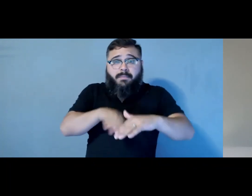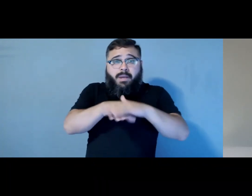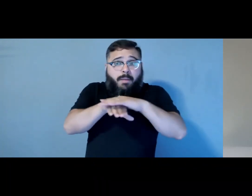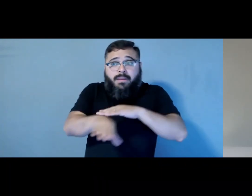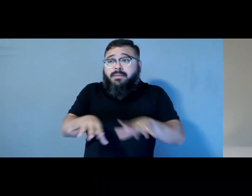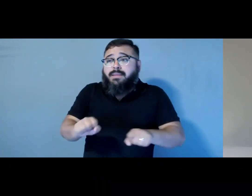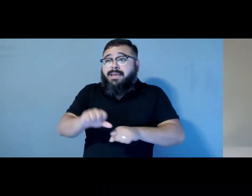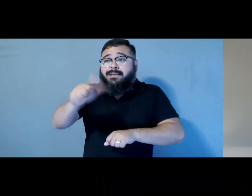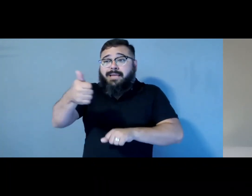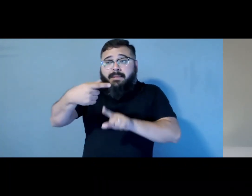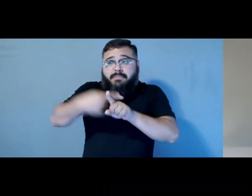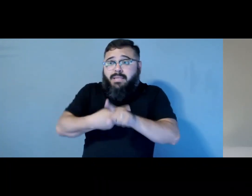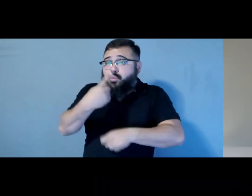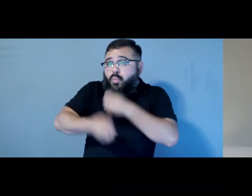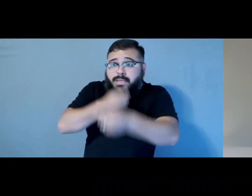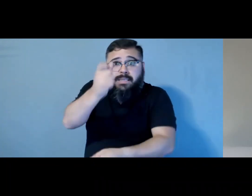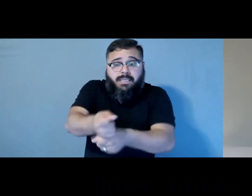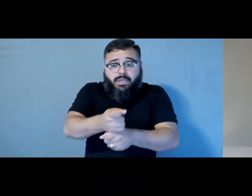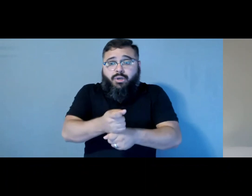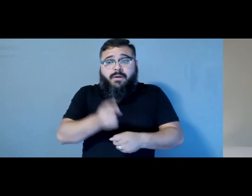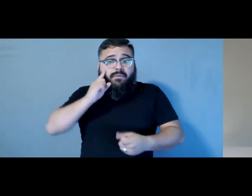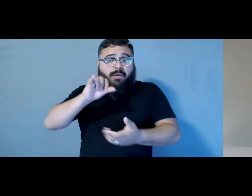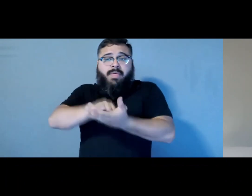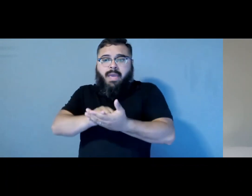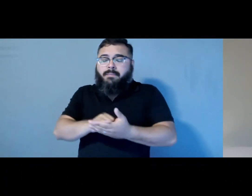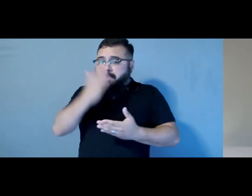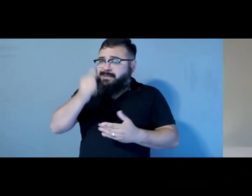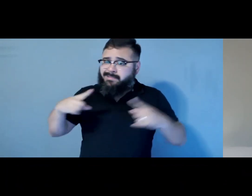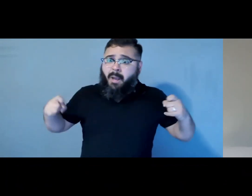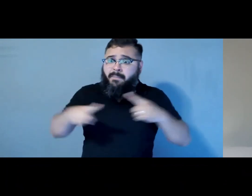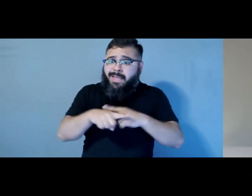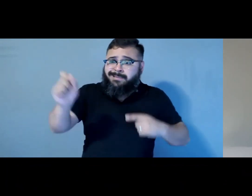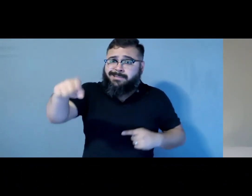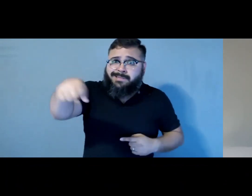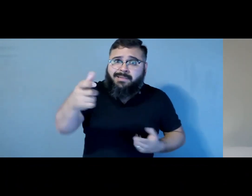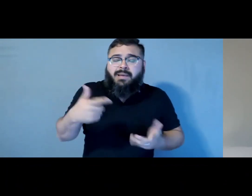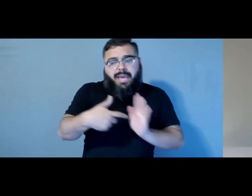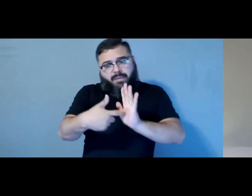even a year to get implemented because they are complex and it required doing a lot of different steps,